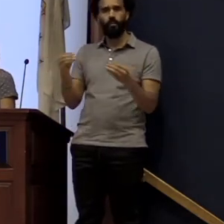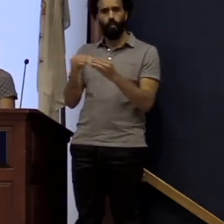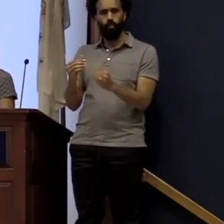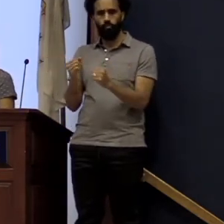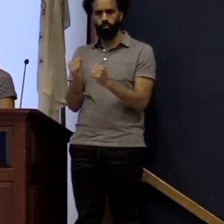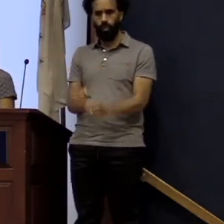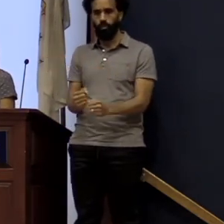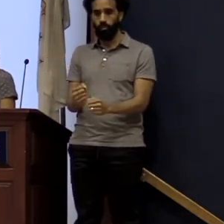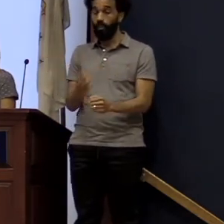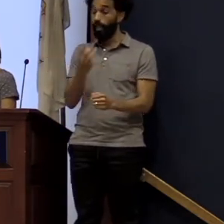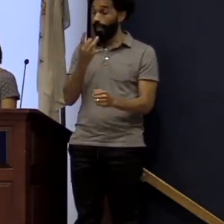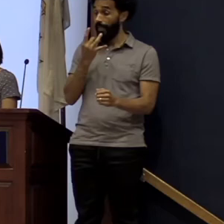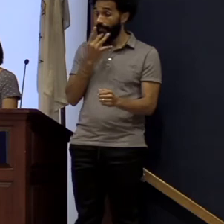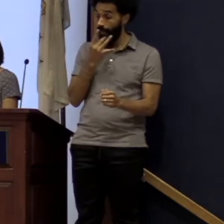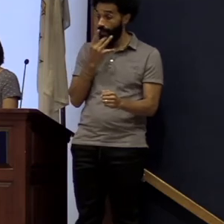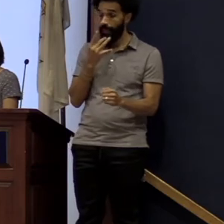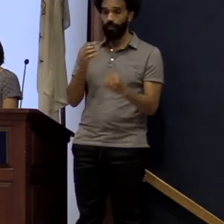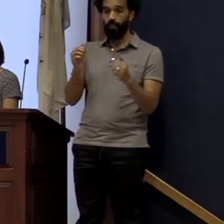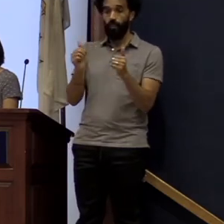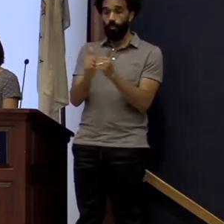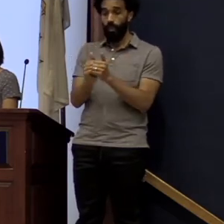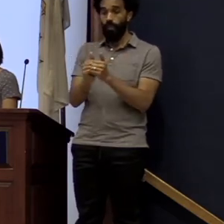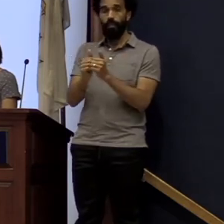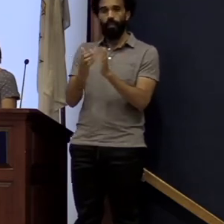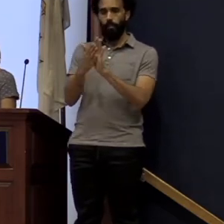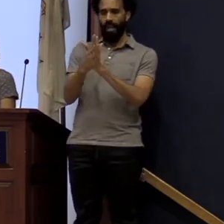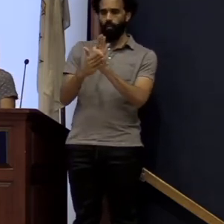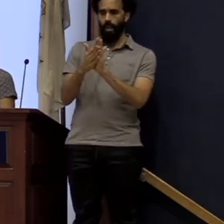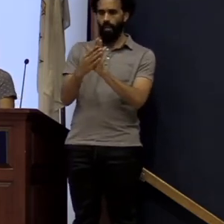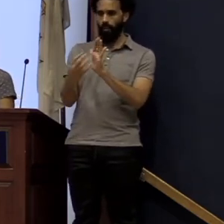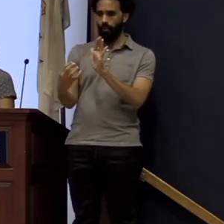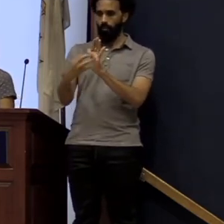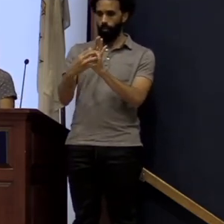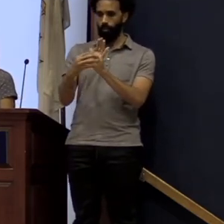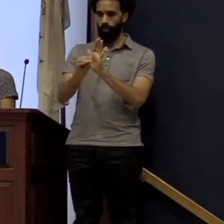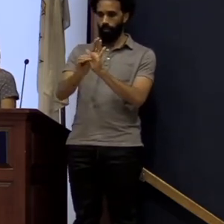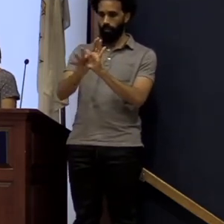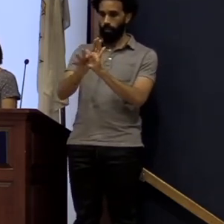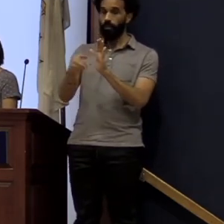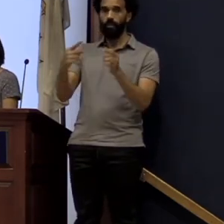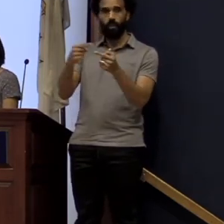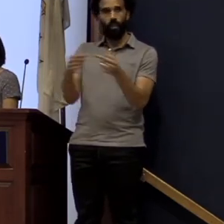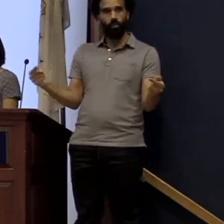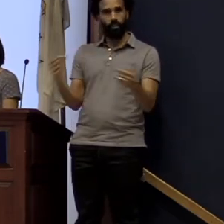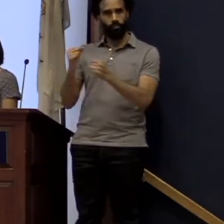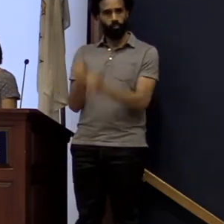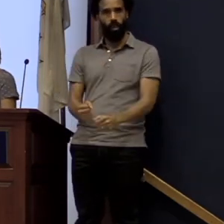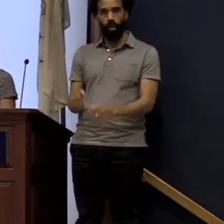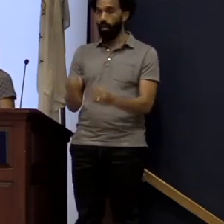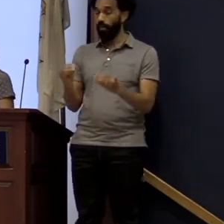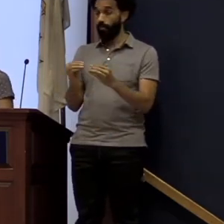Background and you have a lot of words and a lot of you know Noise and so it makes for a perfect